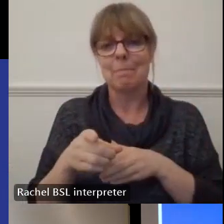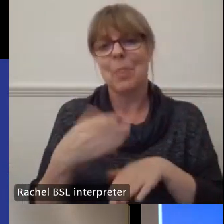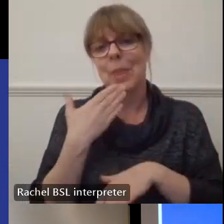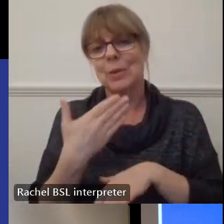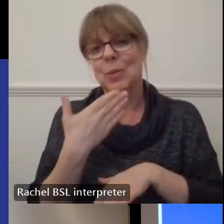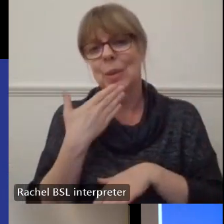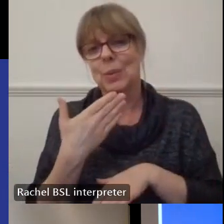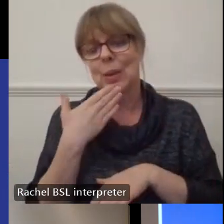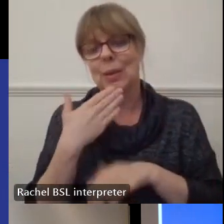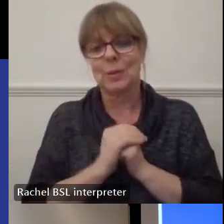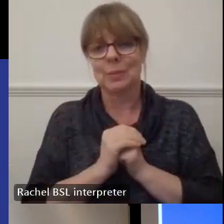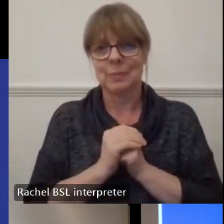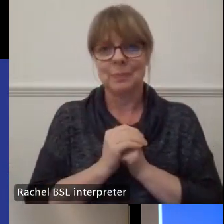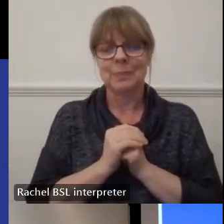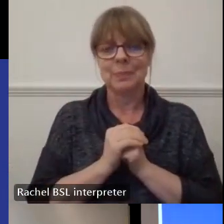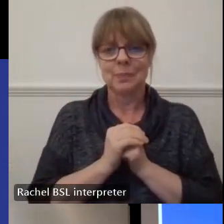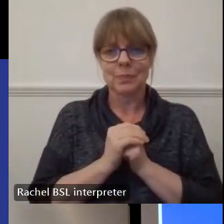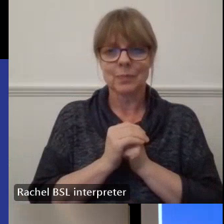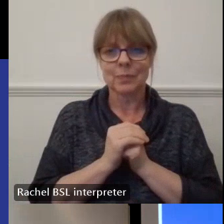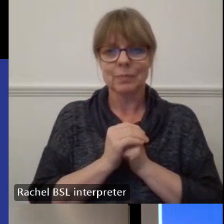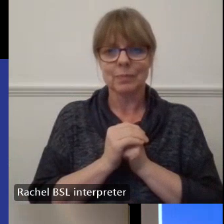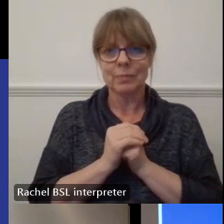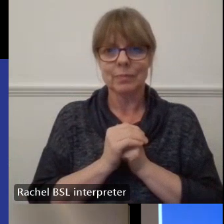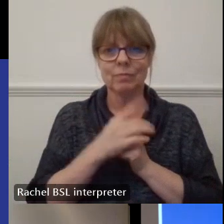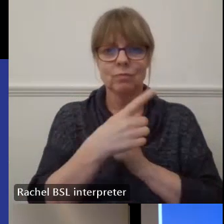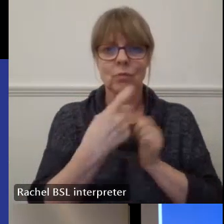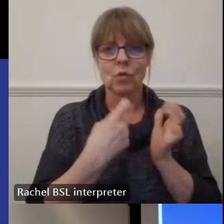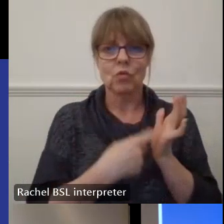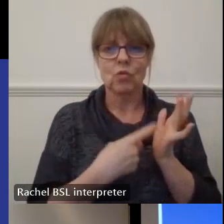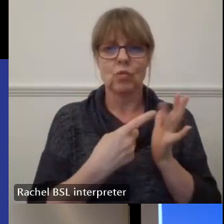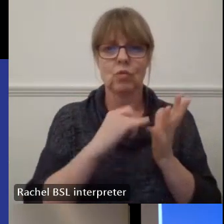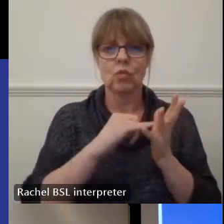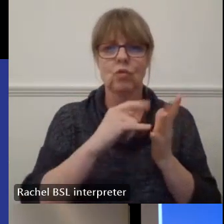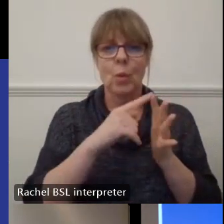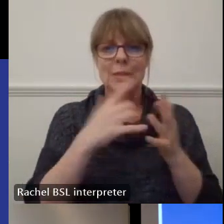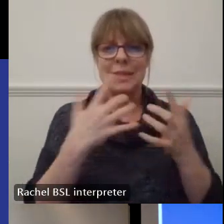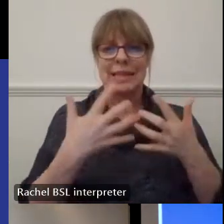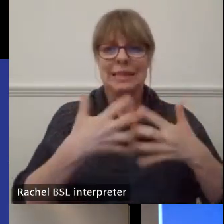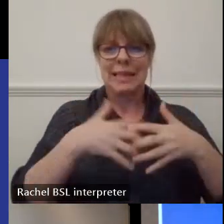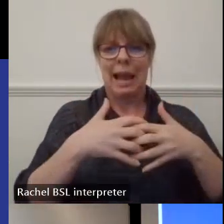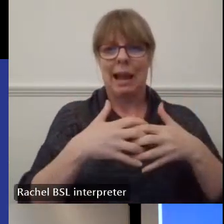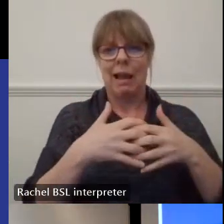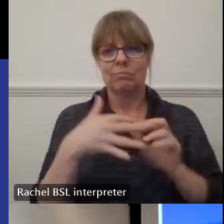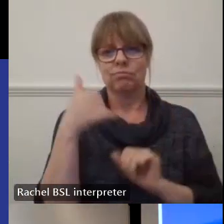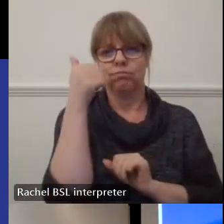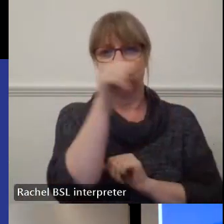I'll be thanking them as well. Rosie, tech extraordinaire here, keeping calm. Just everybody that's had a job.